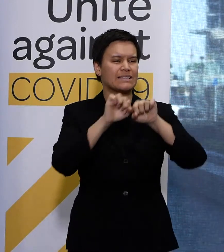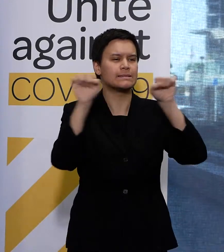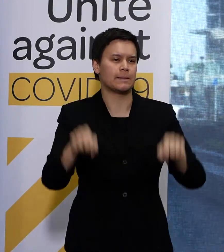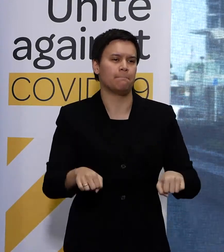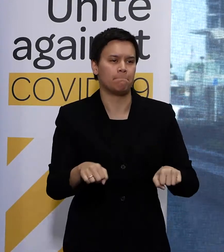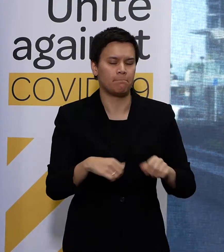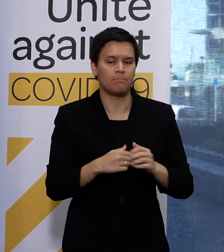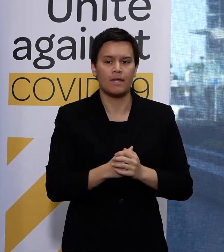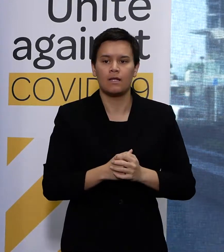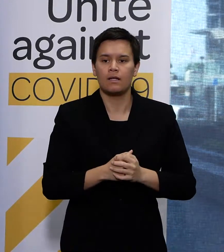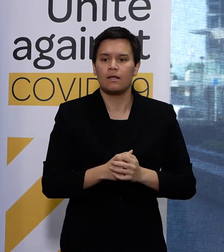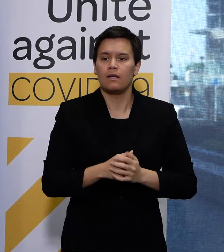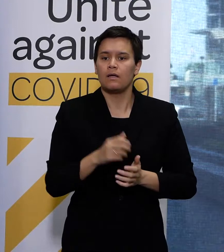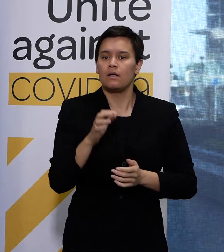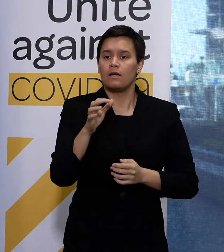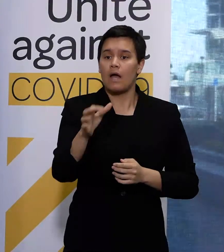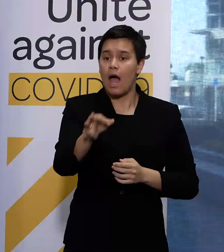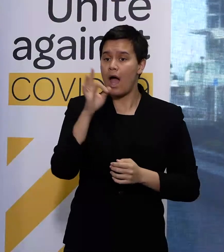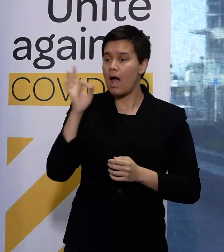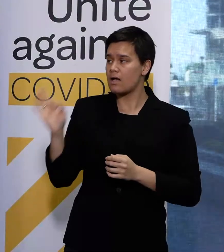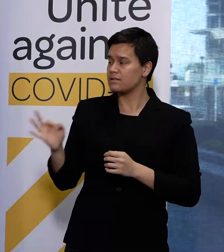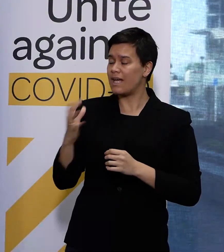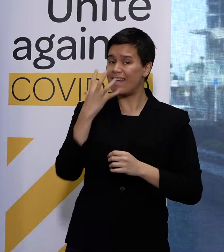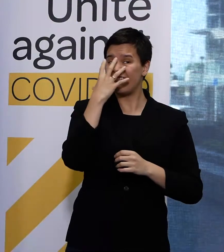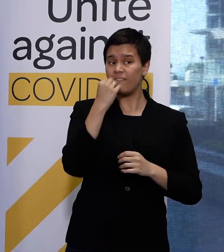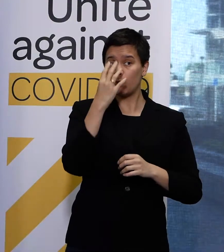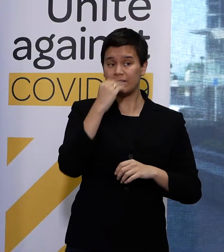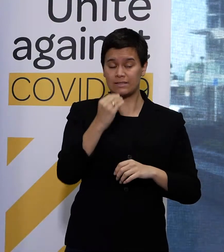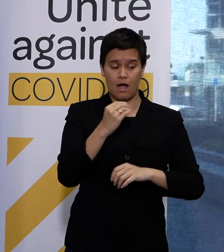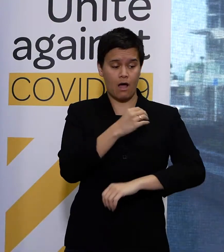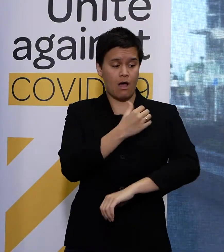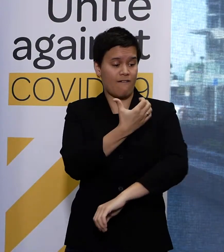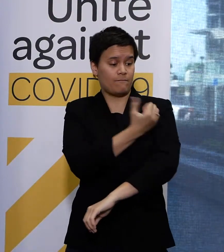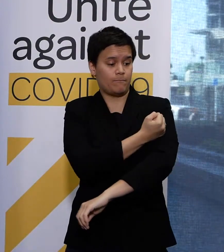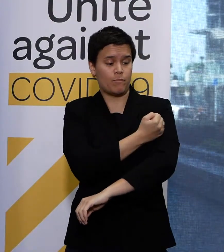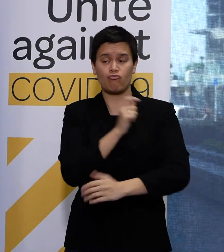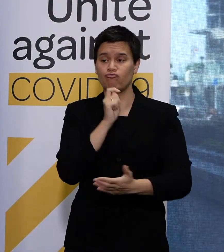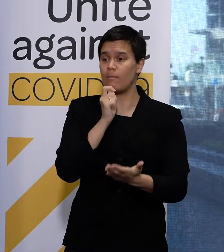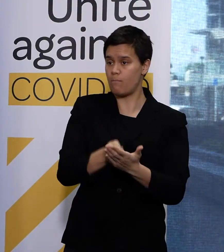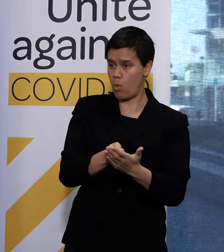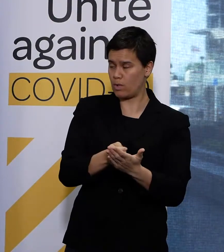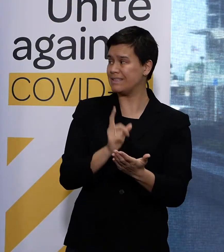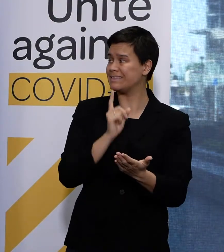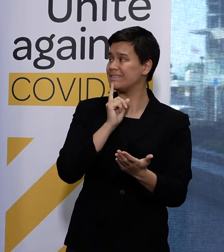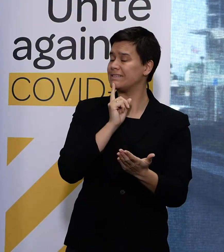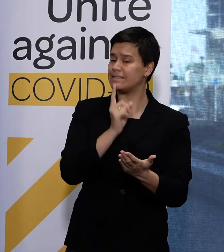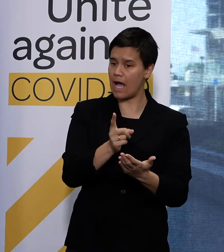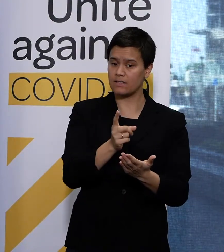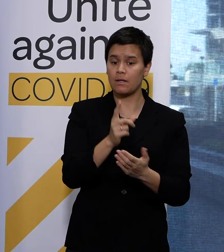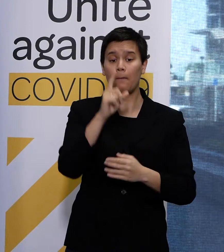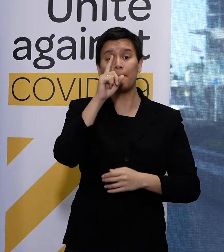communications